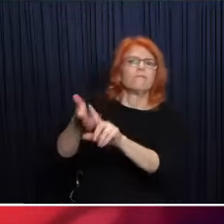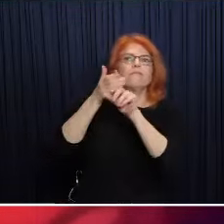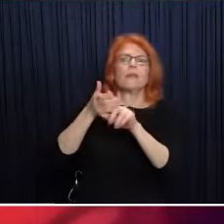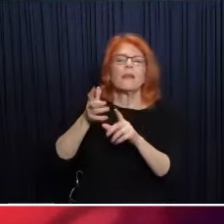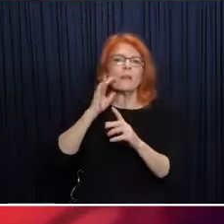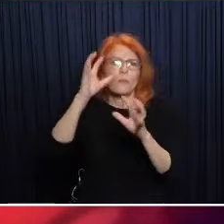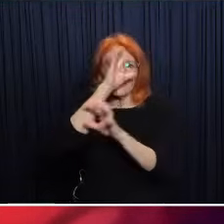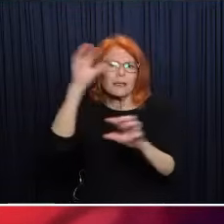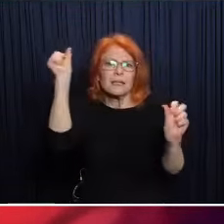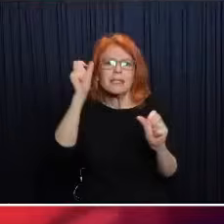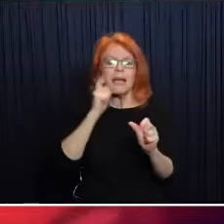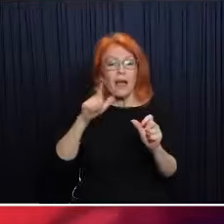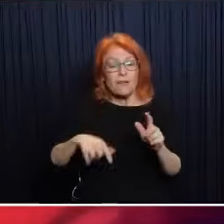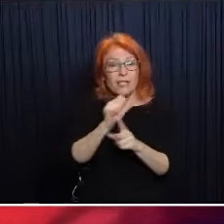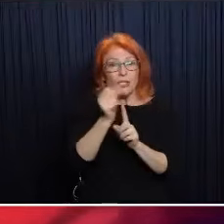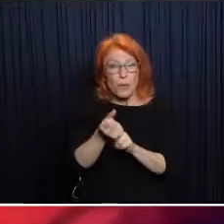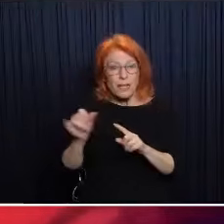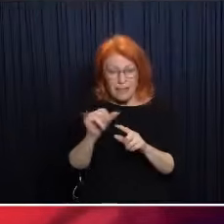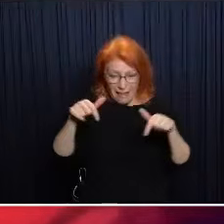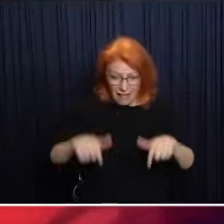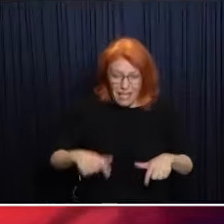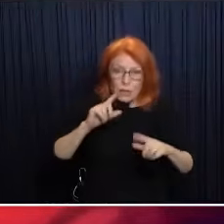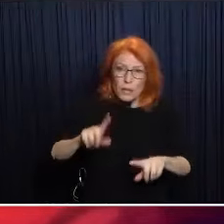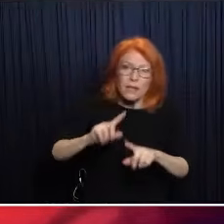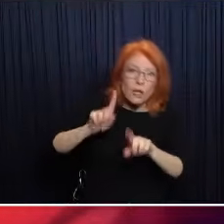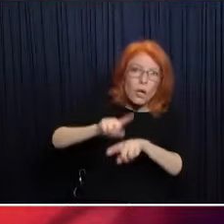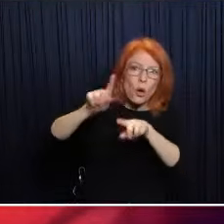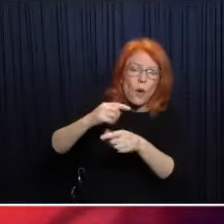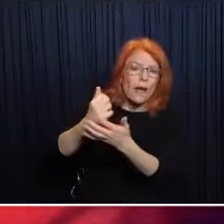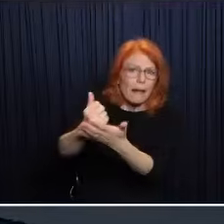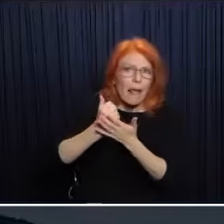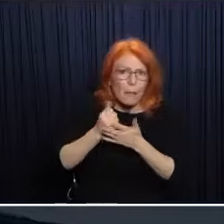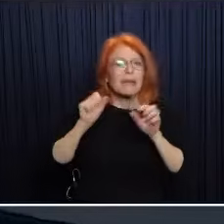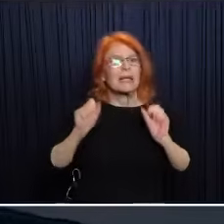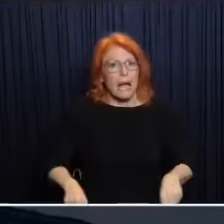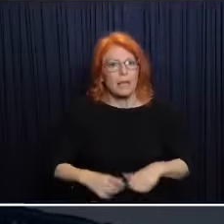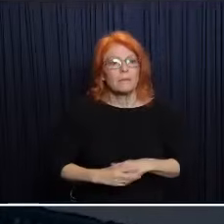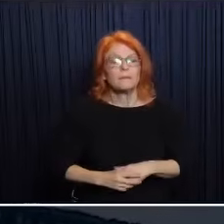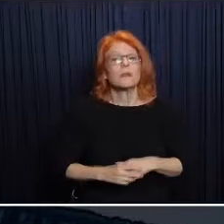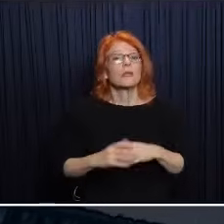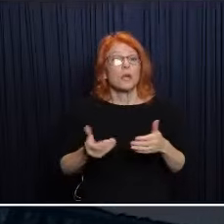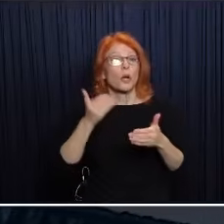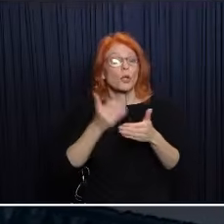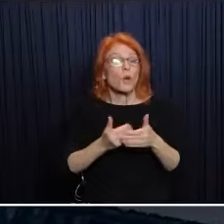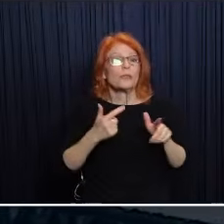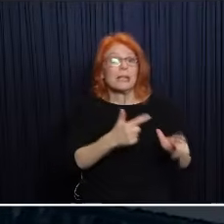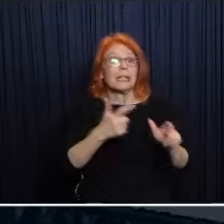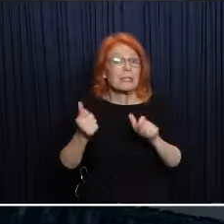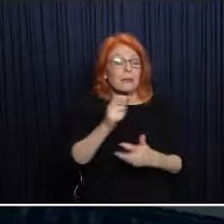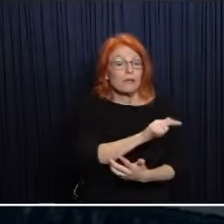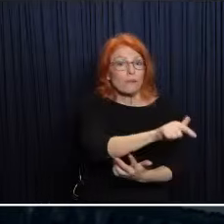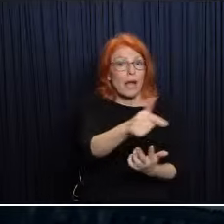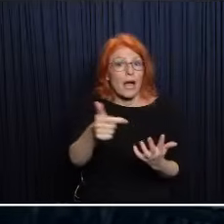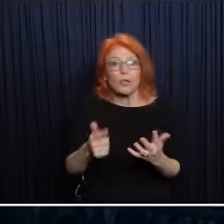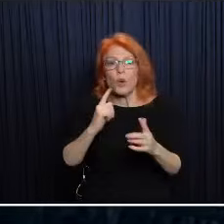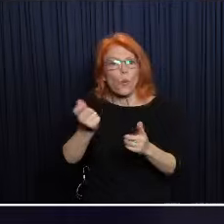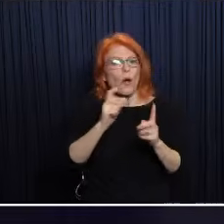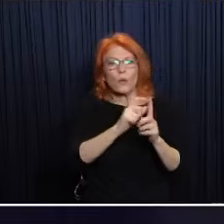HE WILL LISTEN. I HAVE THE ABILITY TO HAVE THE EAR OF THE PRESIDENT AND IN SITUATIONS WHEN WE NEED HIS HELP